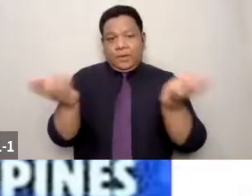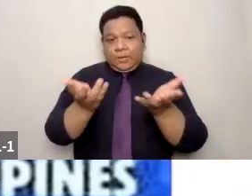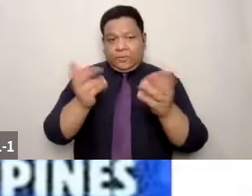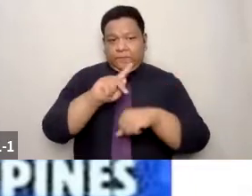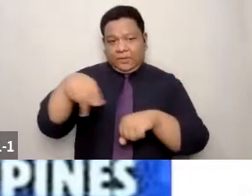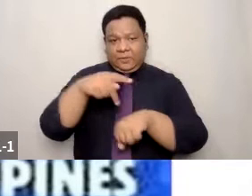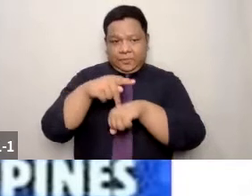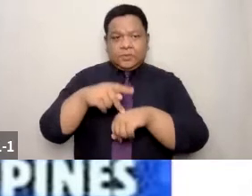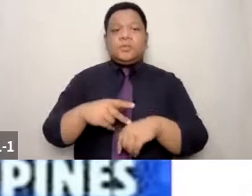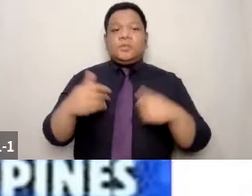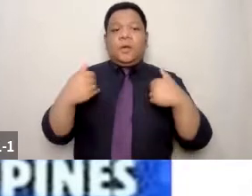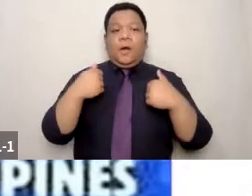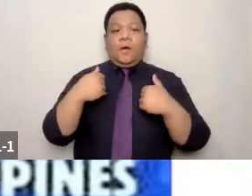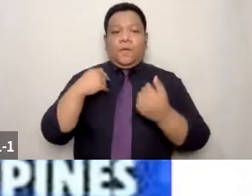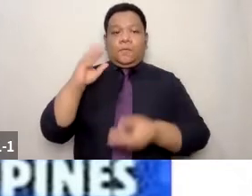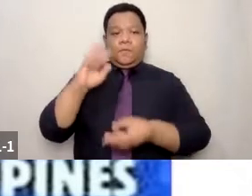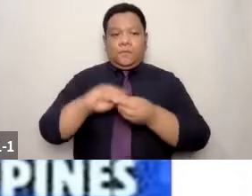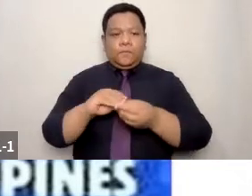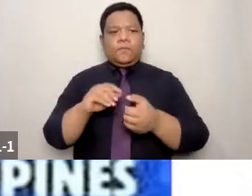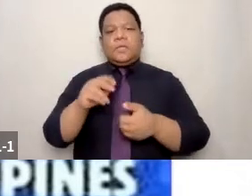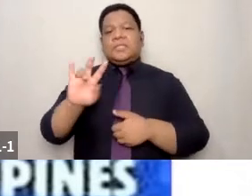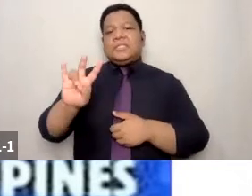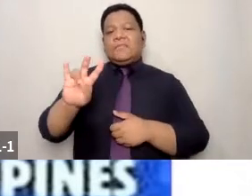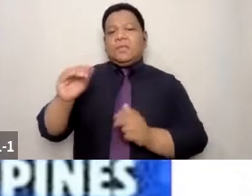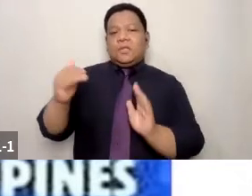We have sequenced 7,200 samples.